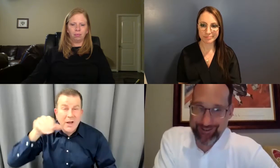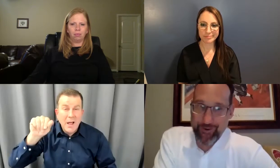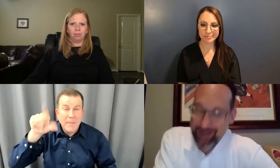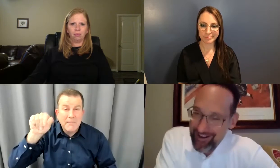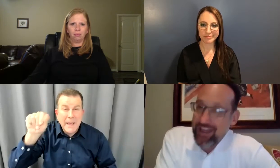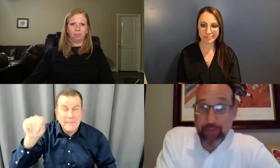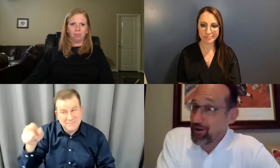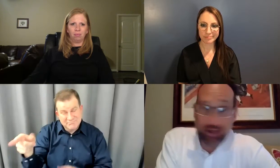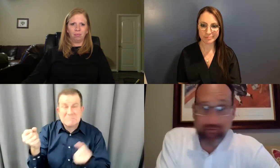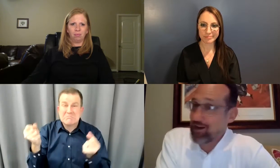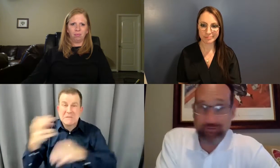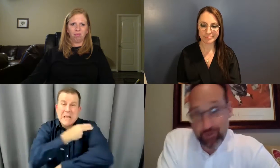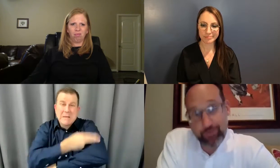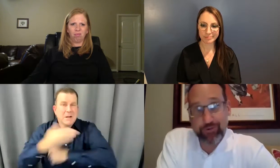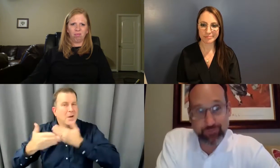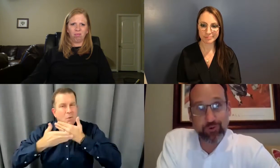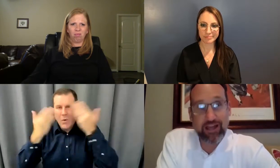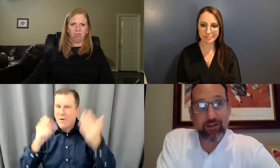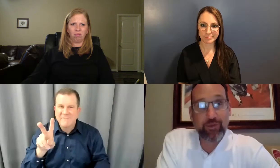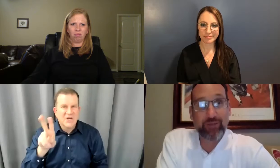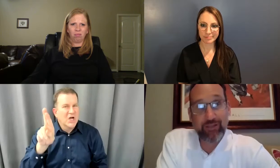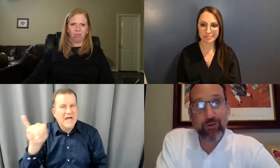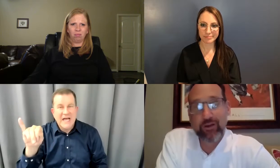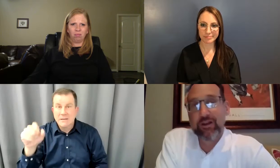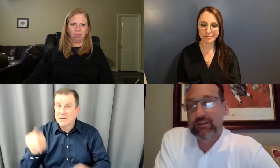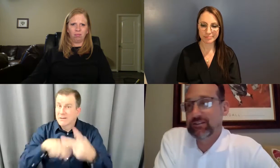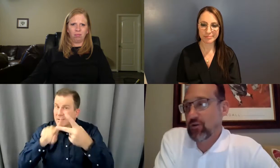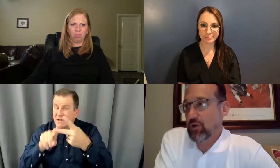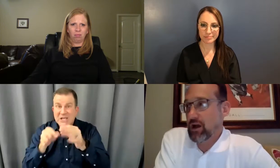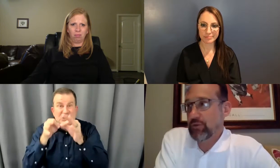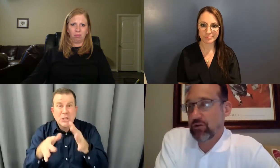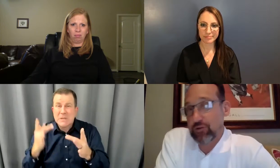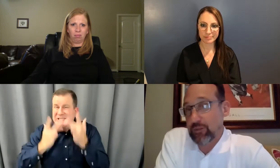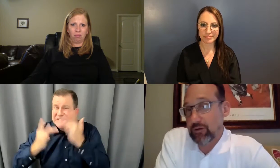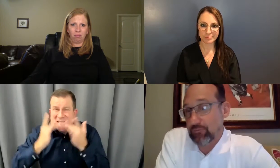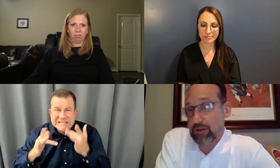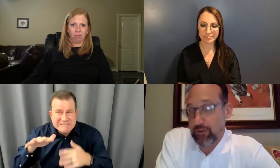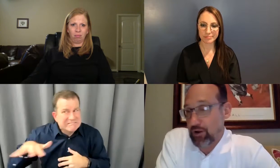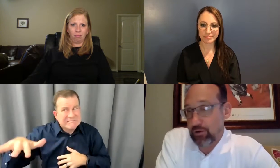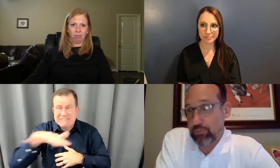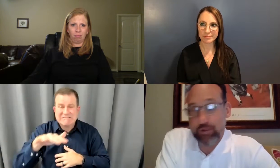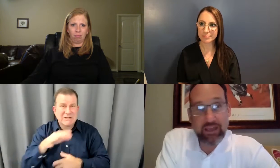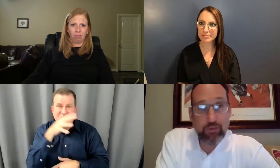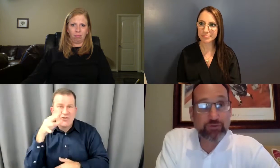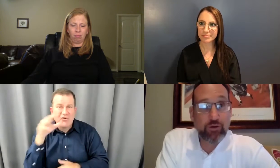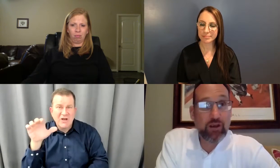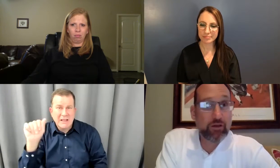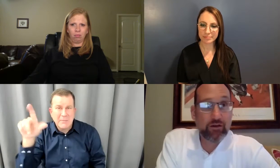So, and they don't have a lot of interpreters in rural Alabama. So, if you're in the greater Birmingham Metro area,